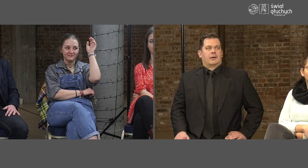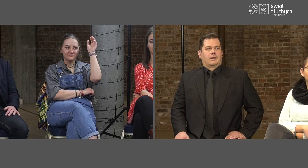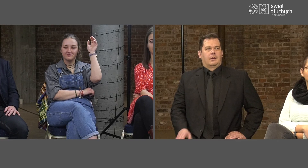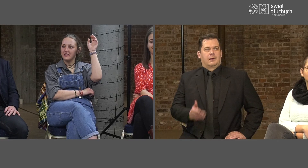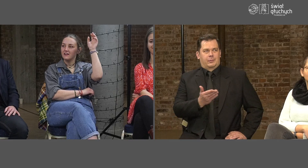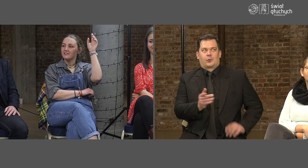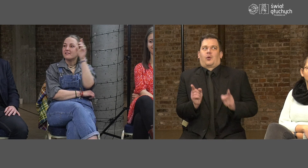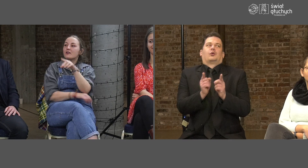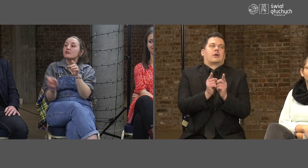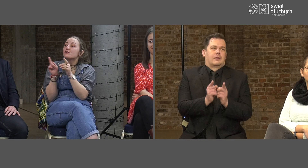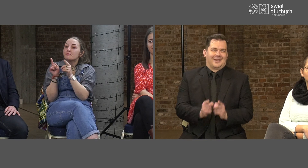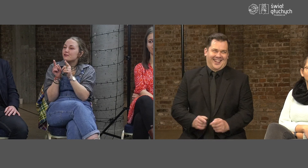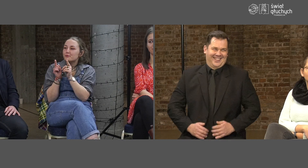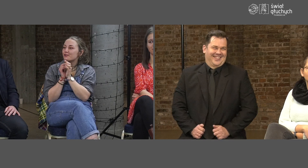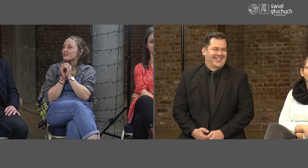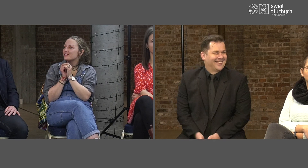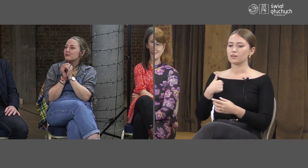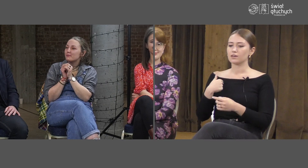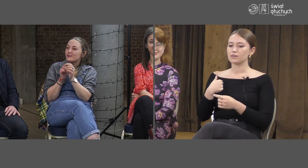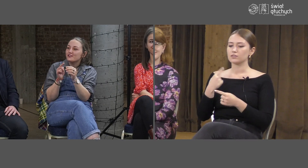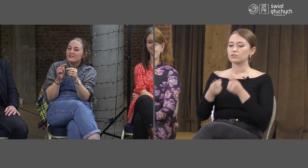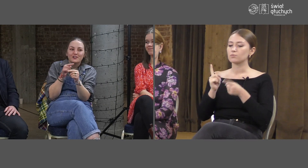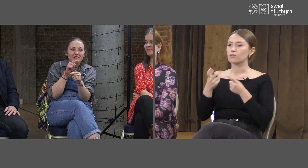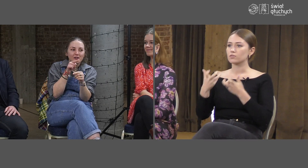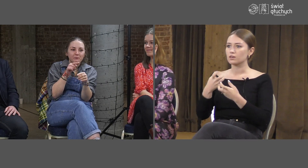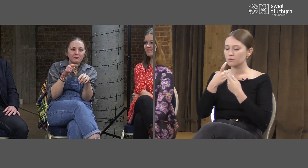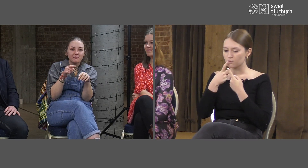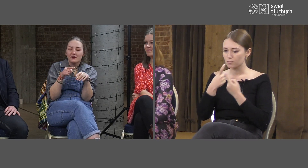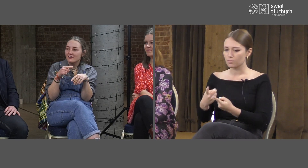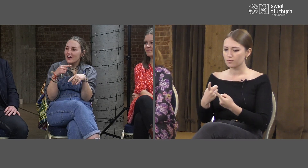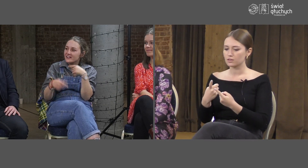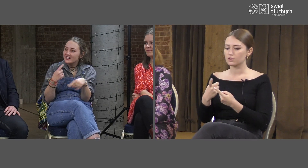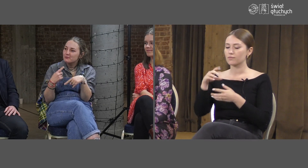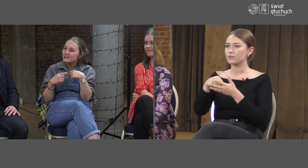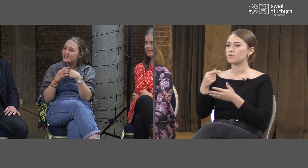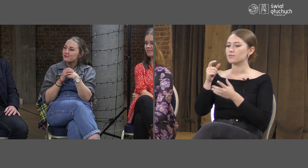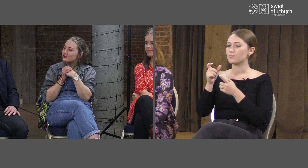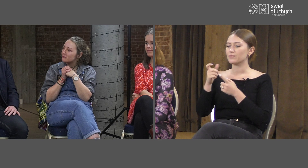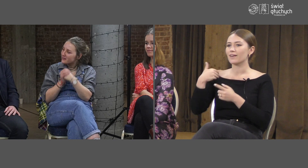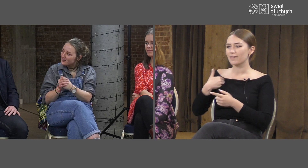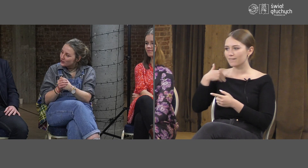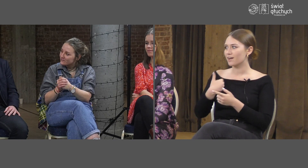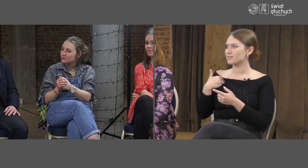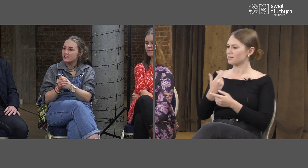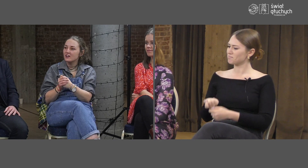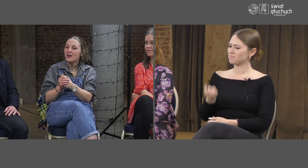[Tomasz] Please. Keep it short! [Maria] Very quickly. I just wanted to say that with English, there’s this funny paradox,